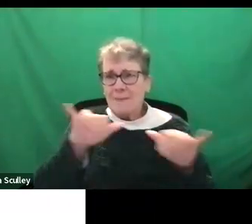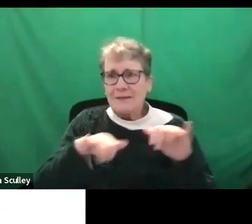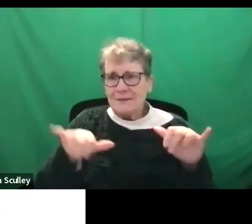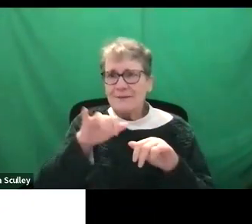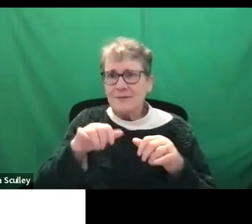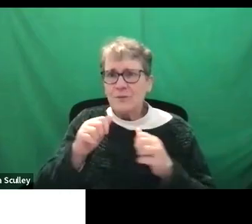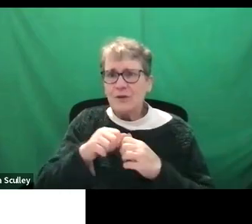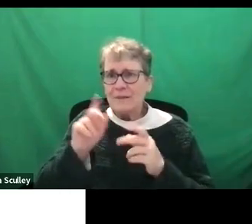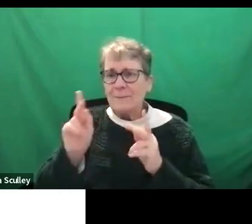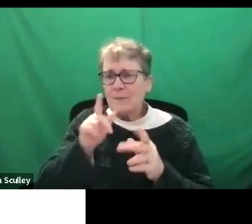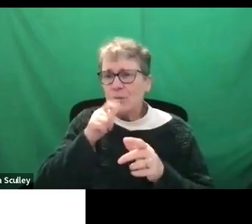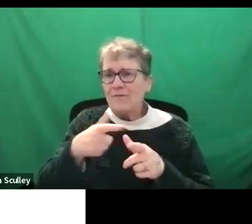Trauma-informed approaches.